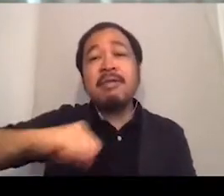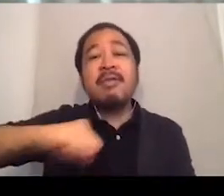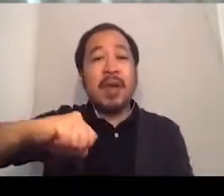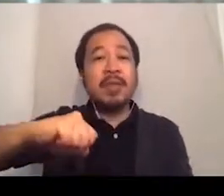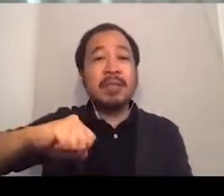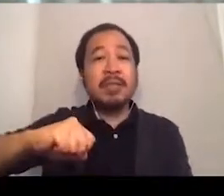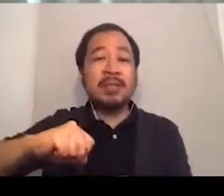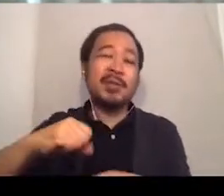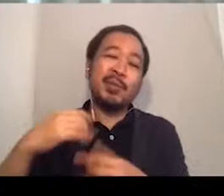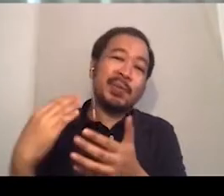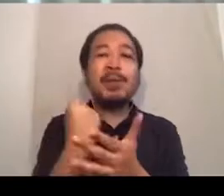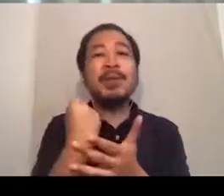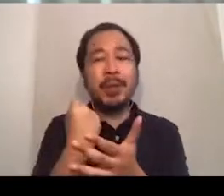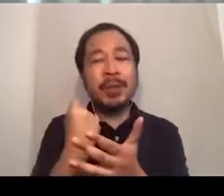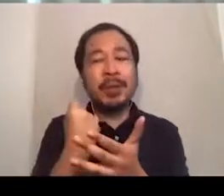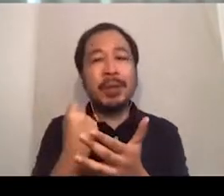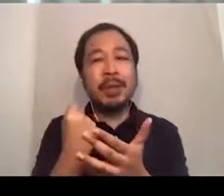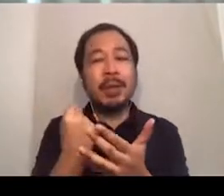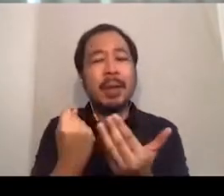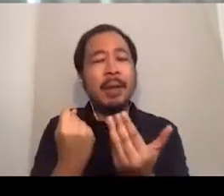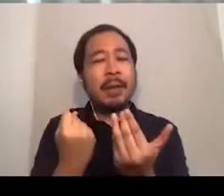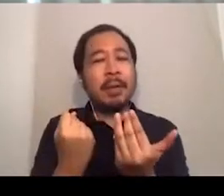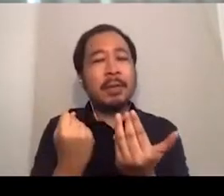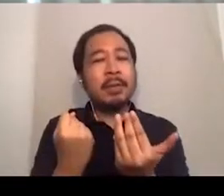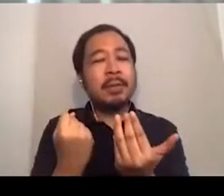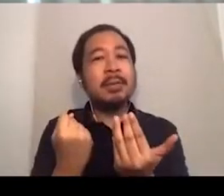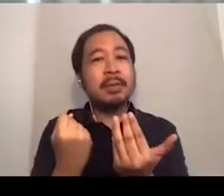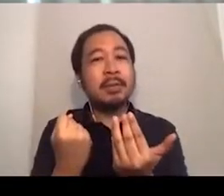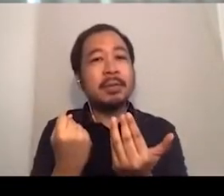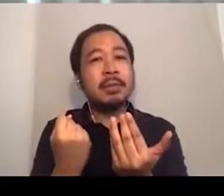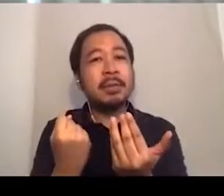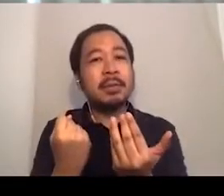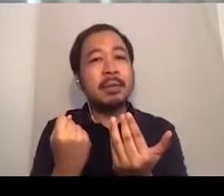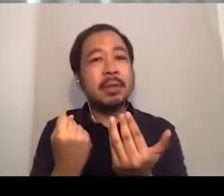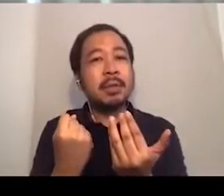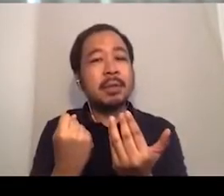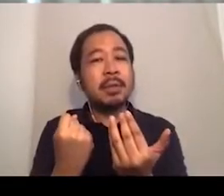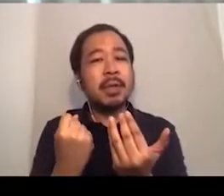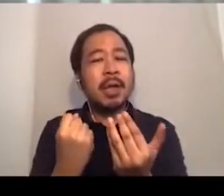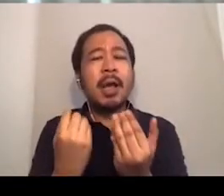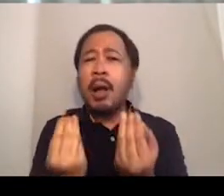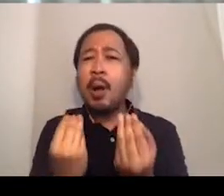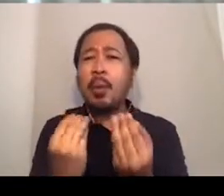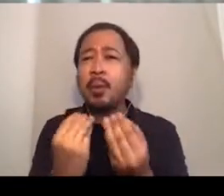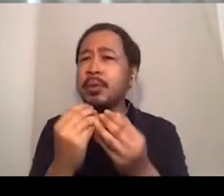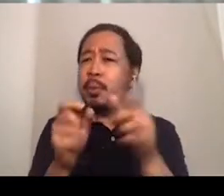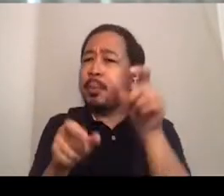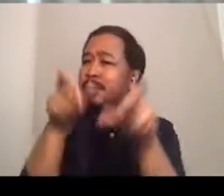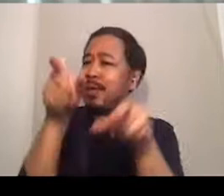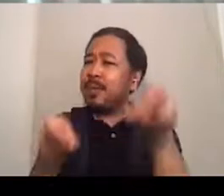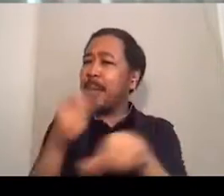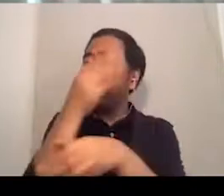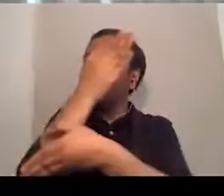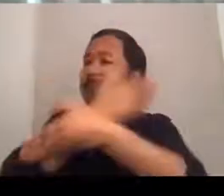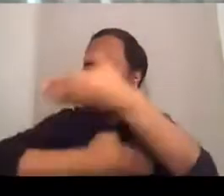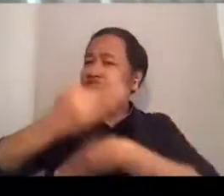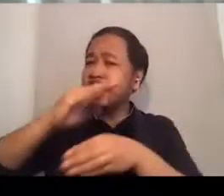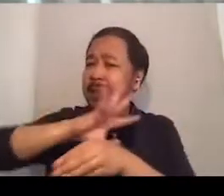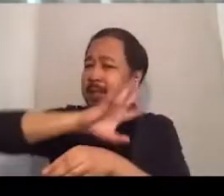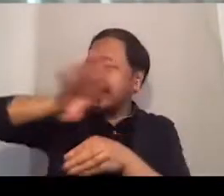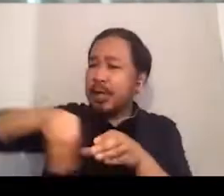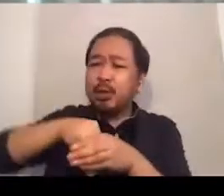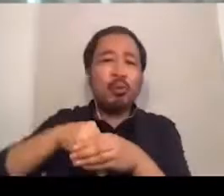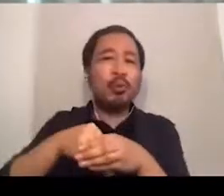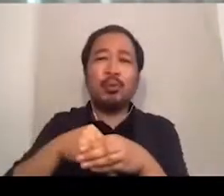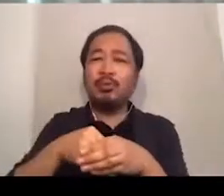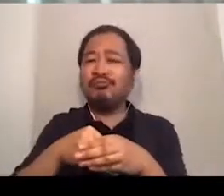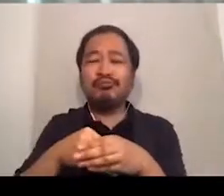the operational measures level and also in terms of budget allocation.